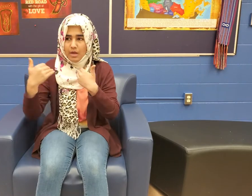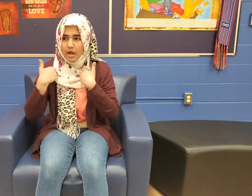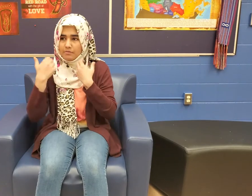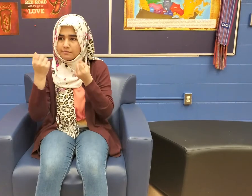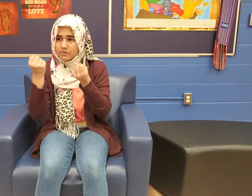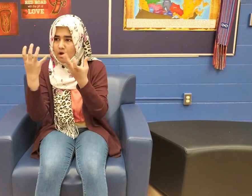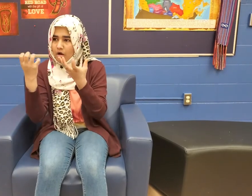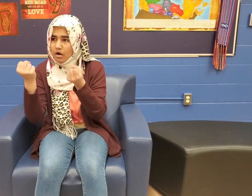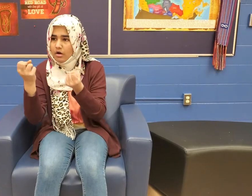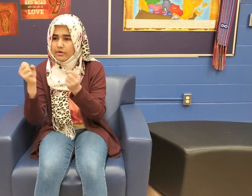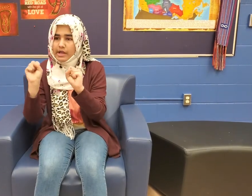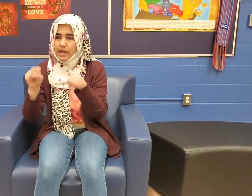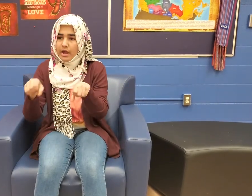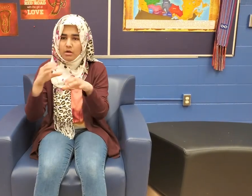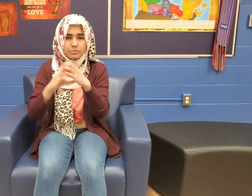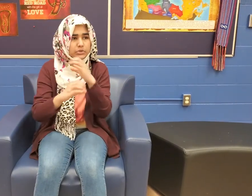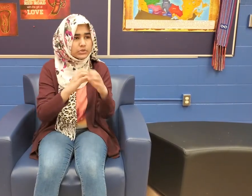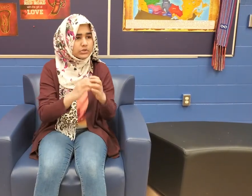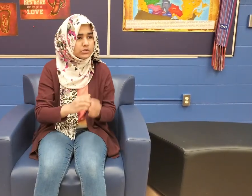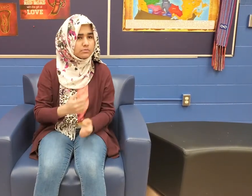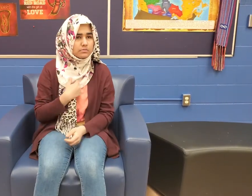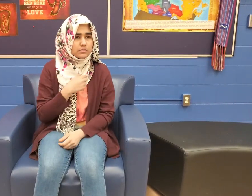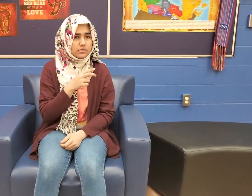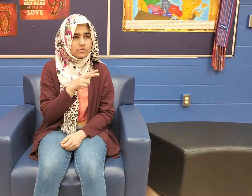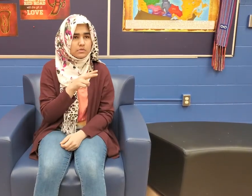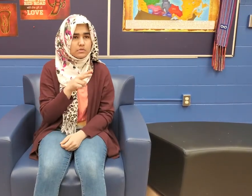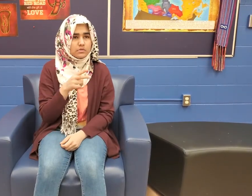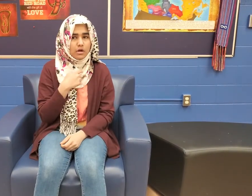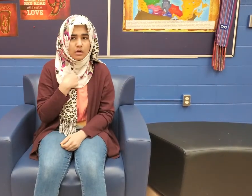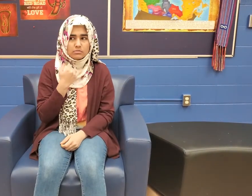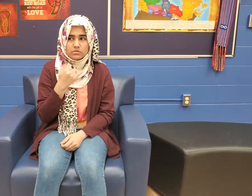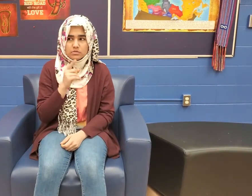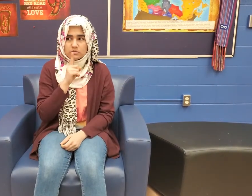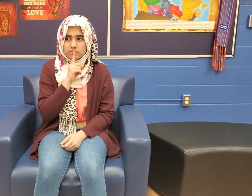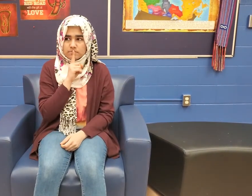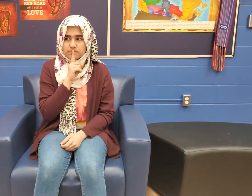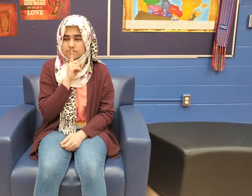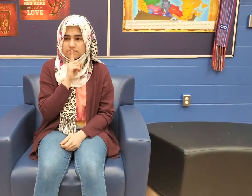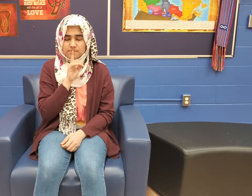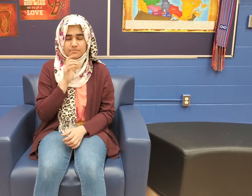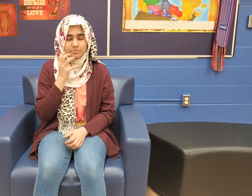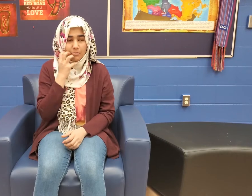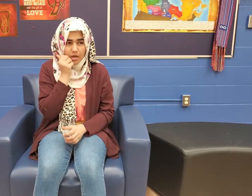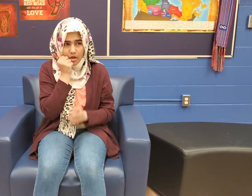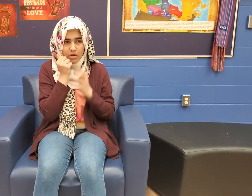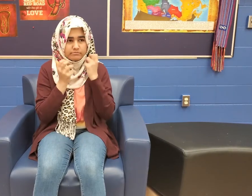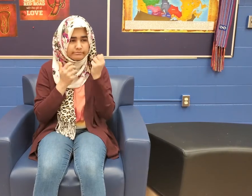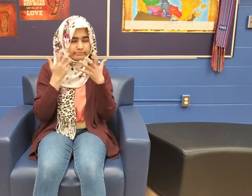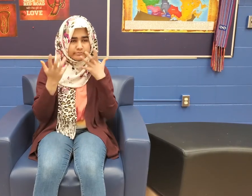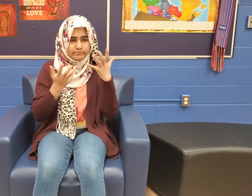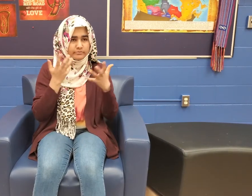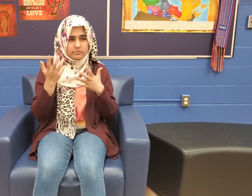in the way they use sign language to communicate. I was in awe and I felt embarrassed.